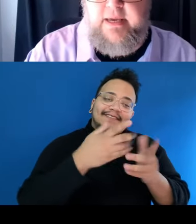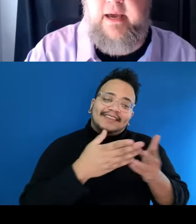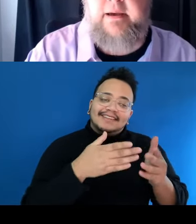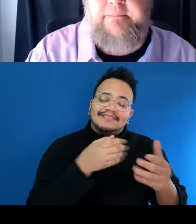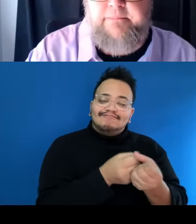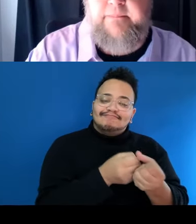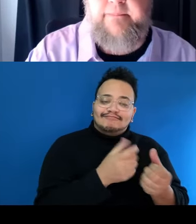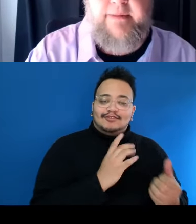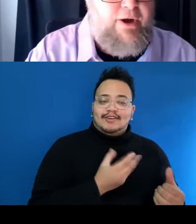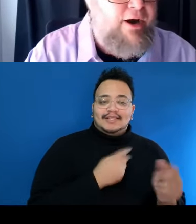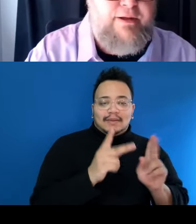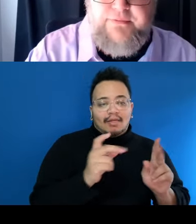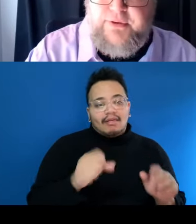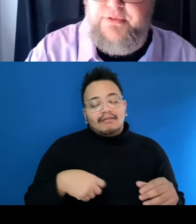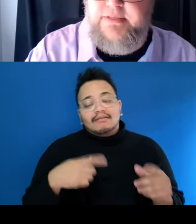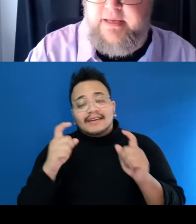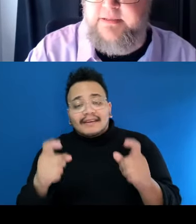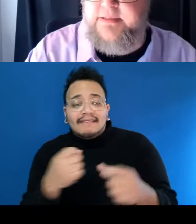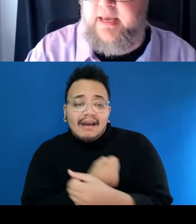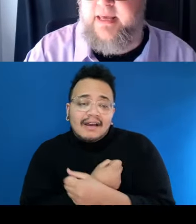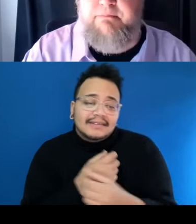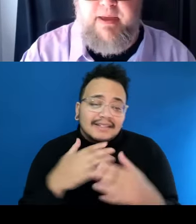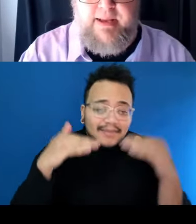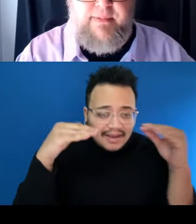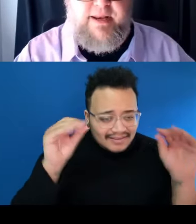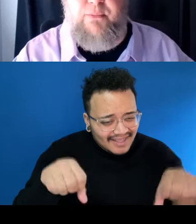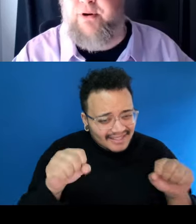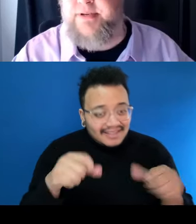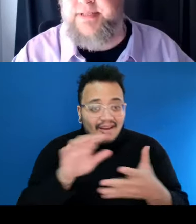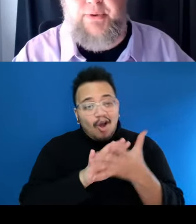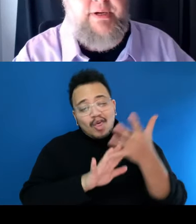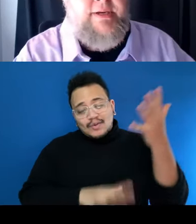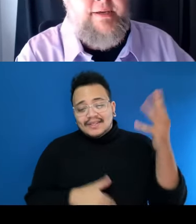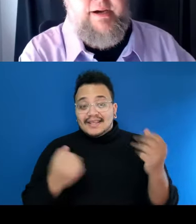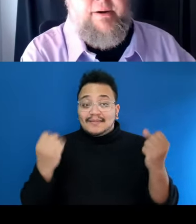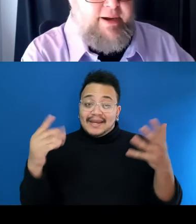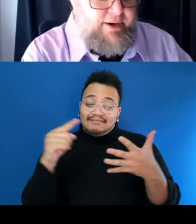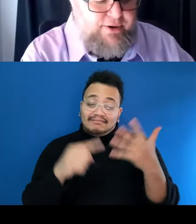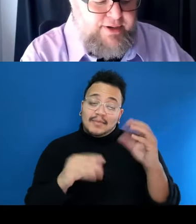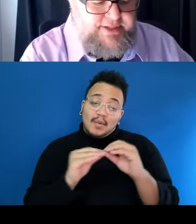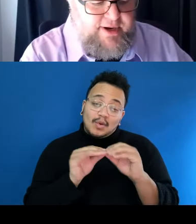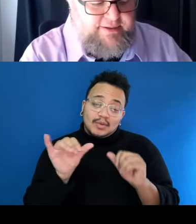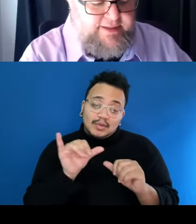Yeah. All of those things and many, many more. So, I encourage you all,